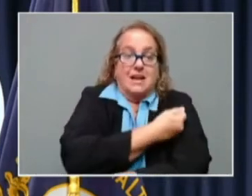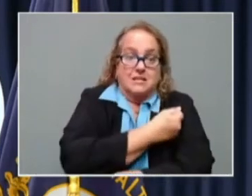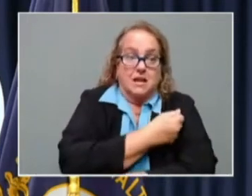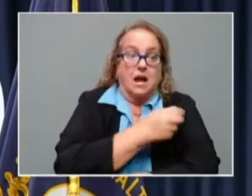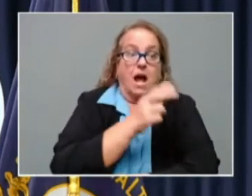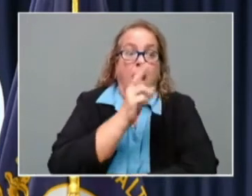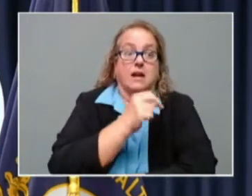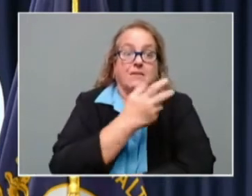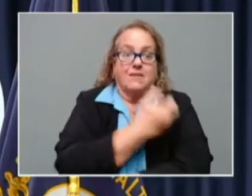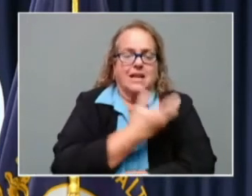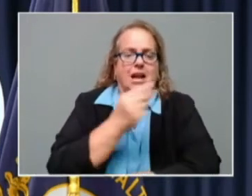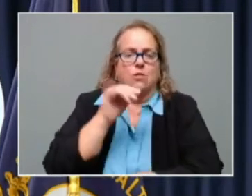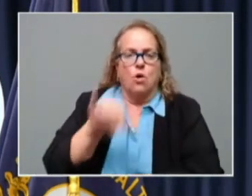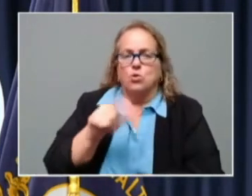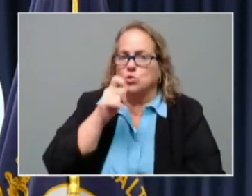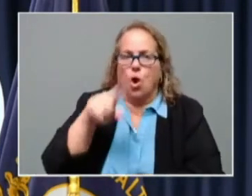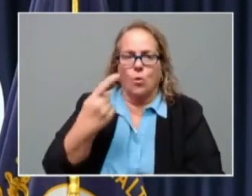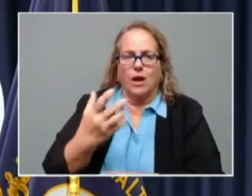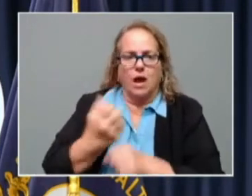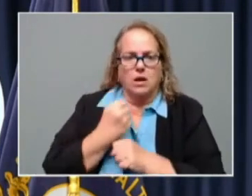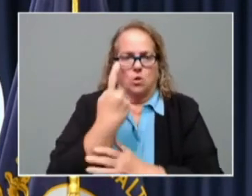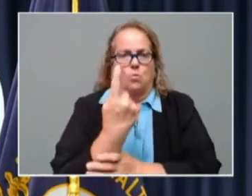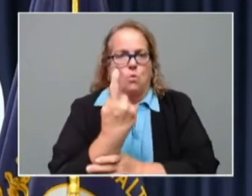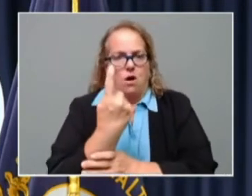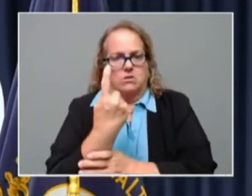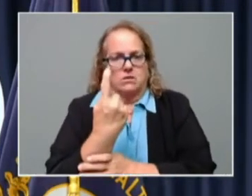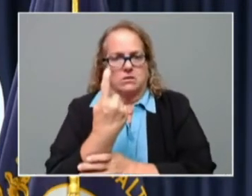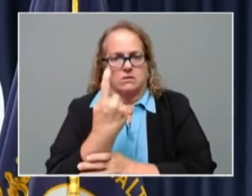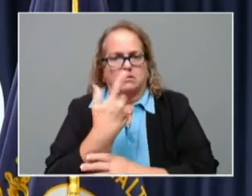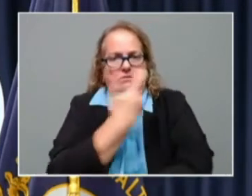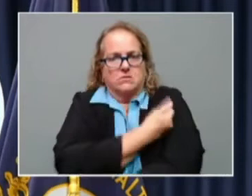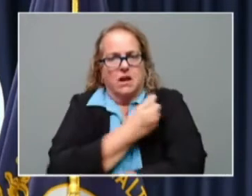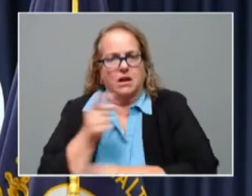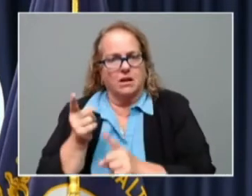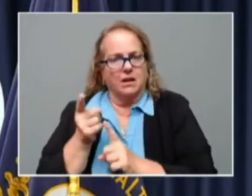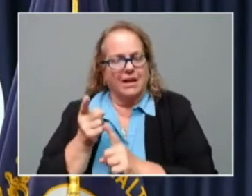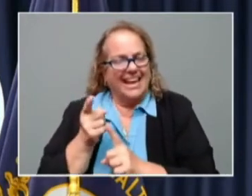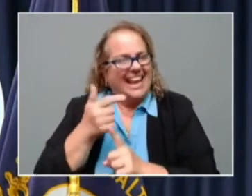gotten one dose. Are there any campaign plans to reach the people who have only